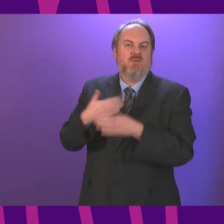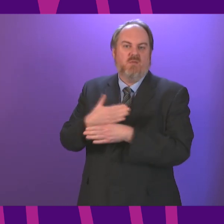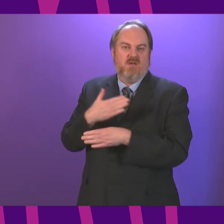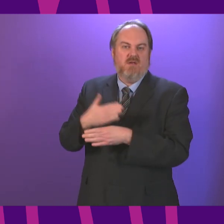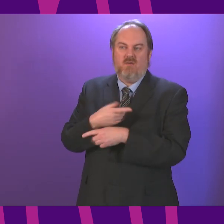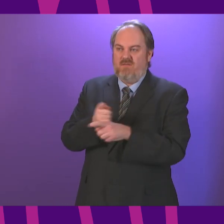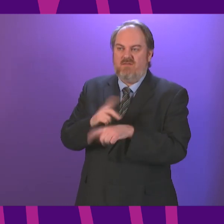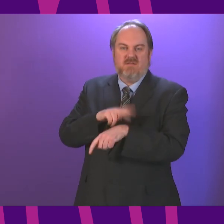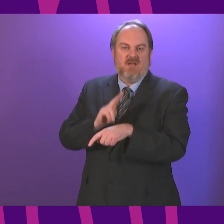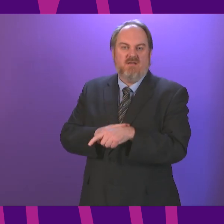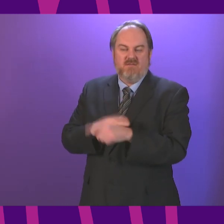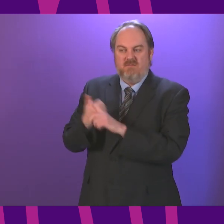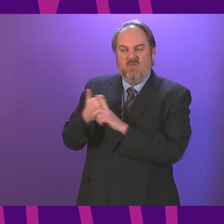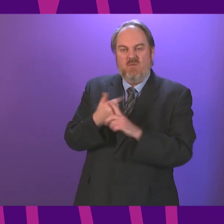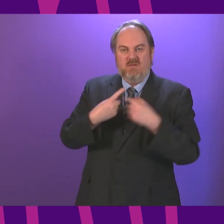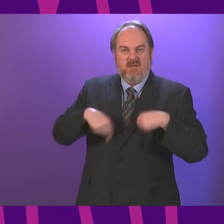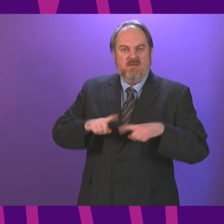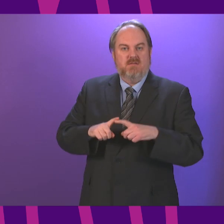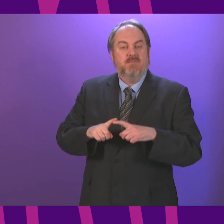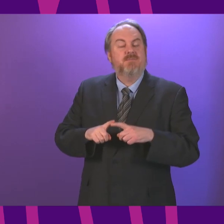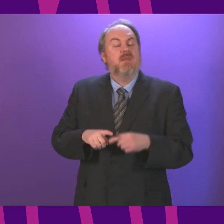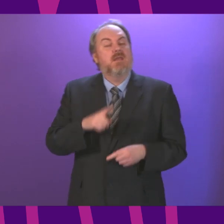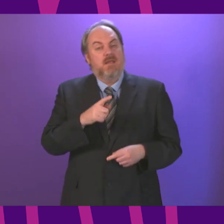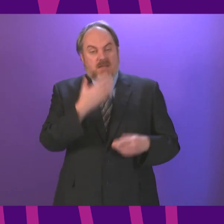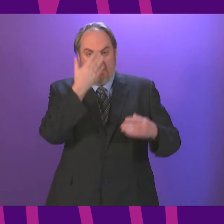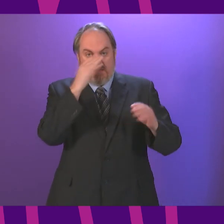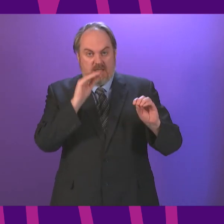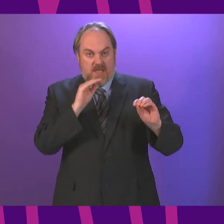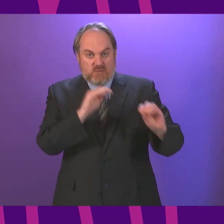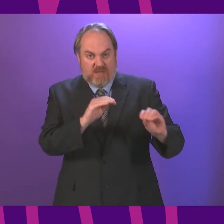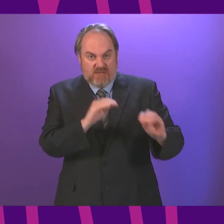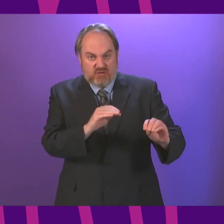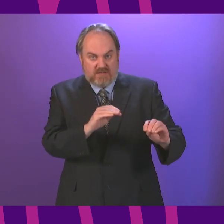The link between poverty and educational attainment cannot be overstated. One of